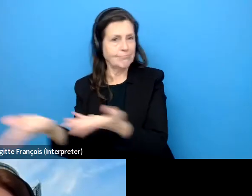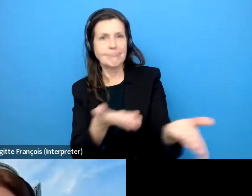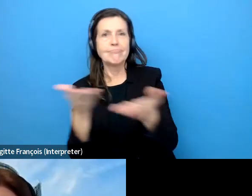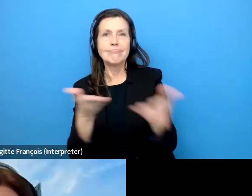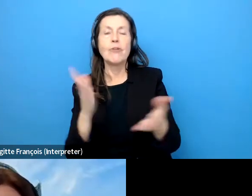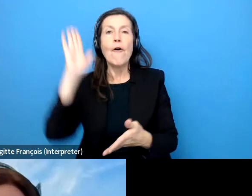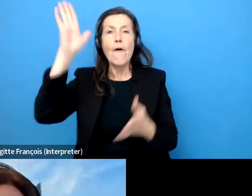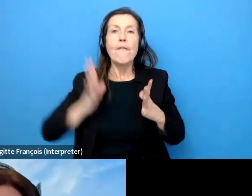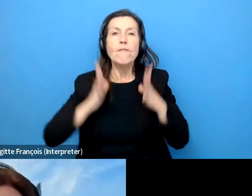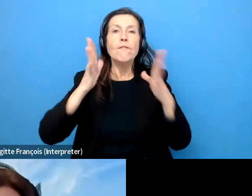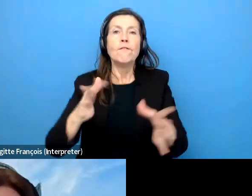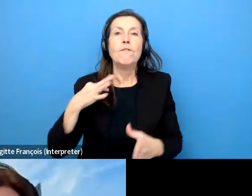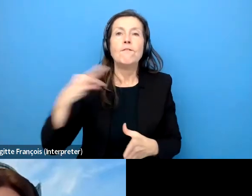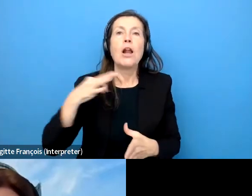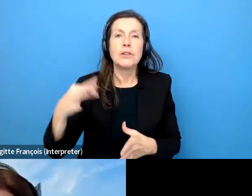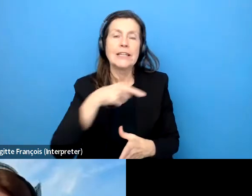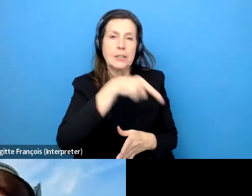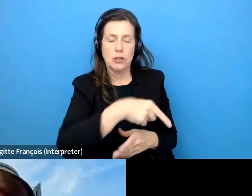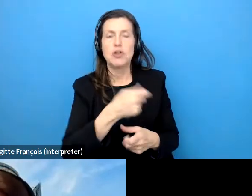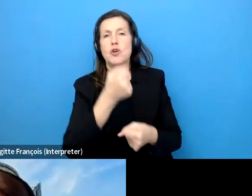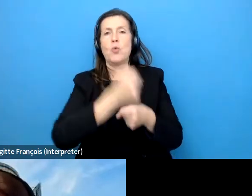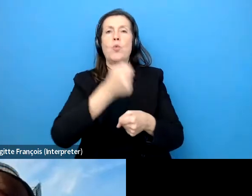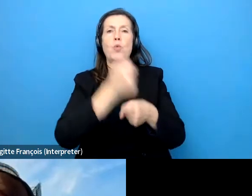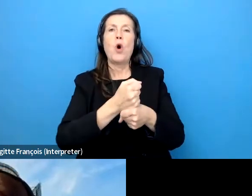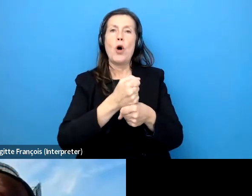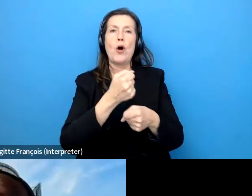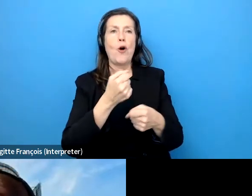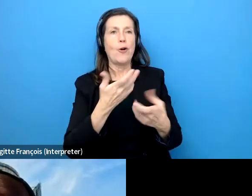to work in special institutions and care homes as volunteers.